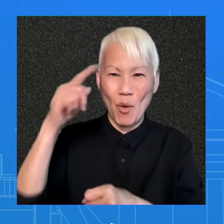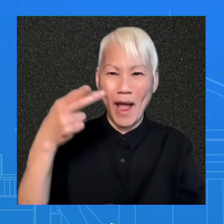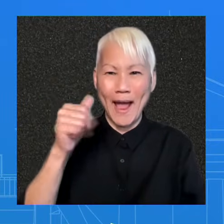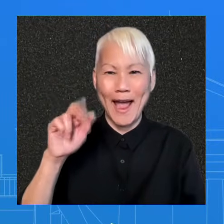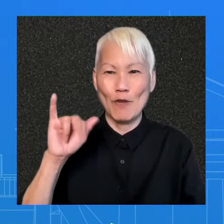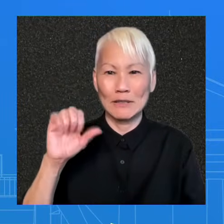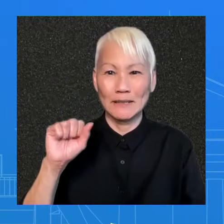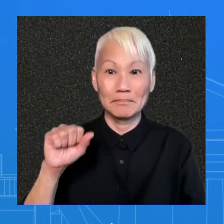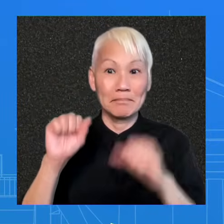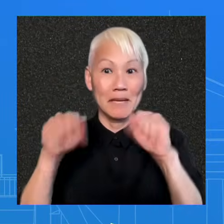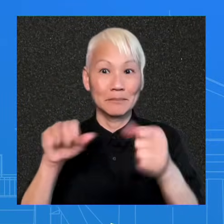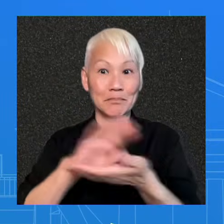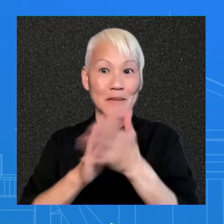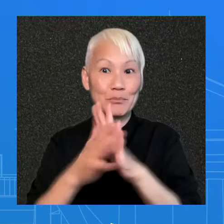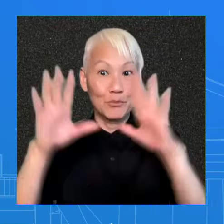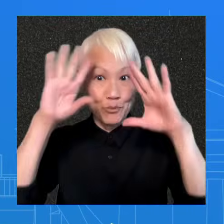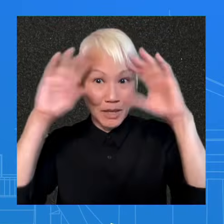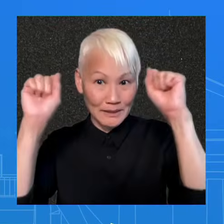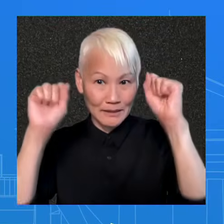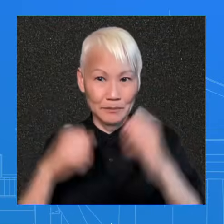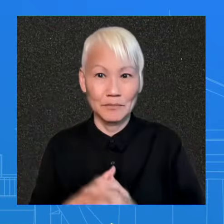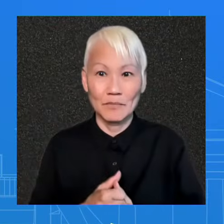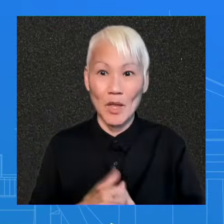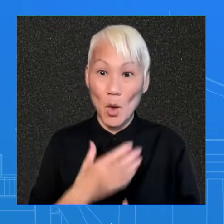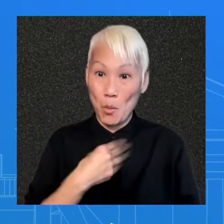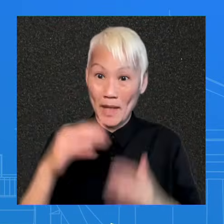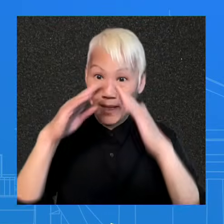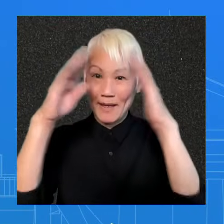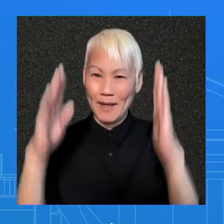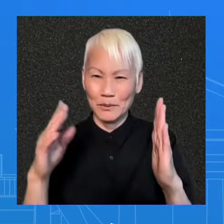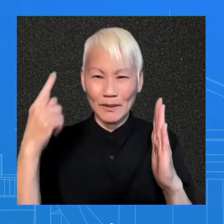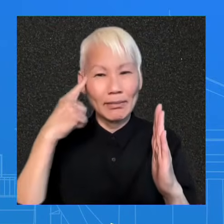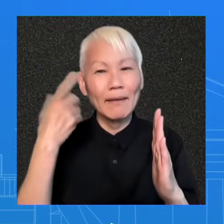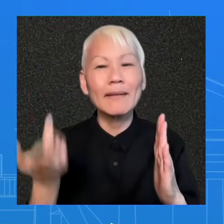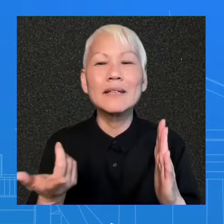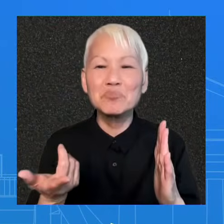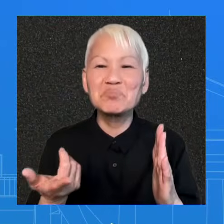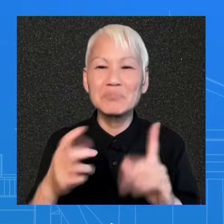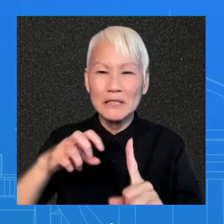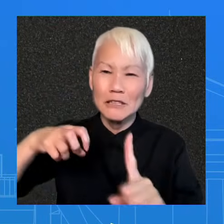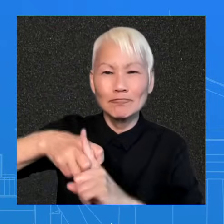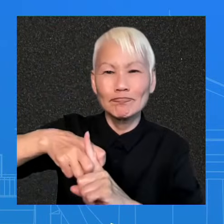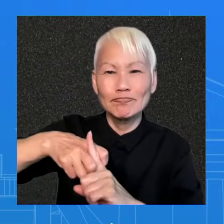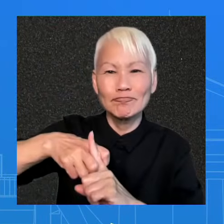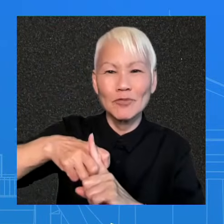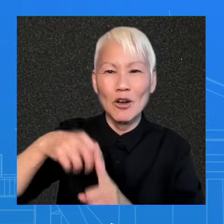see those continued attacks from Republicans and, frankly, comments from Democrats concerned about that